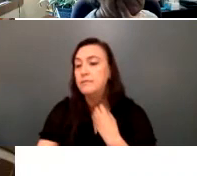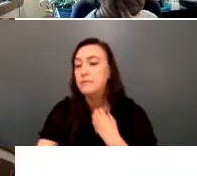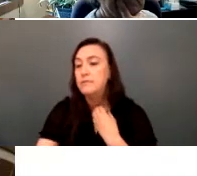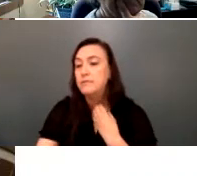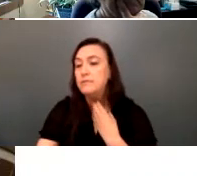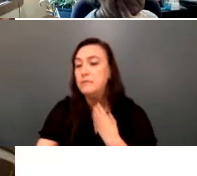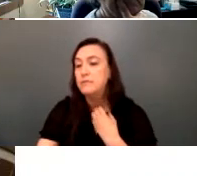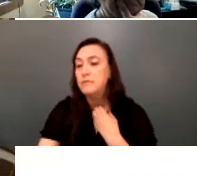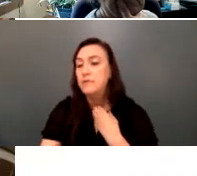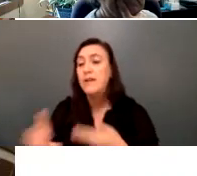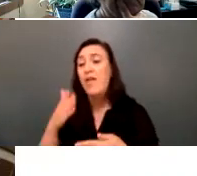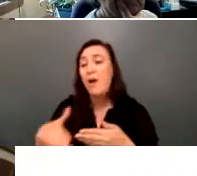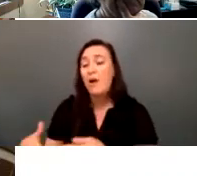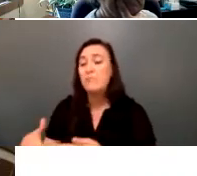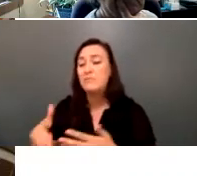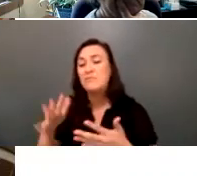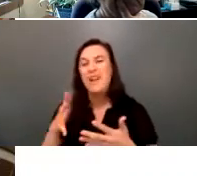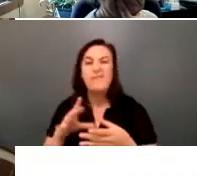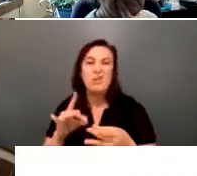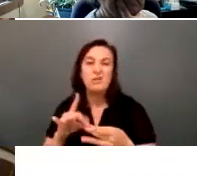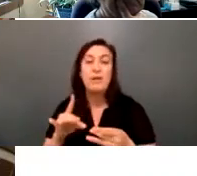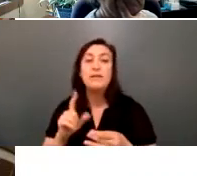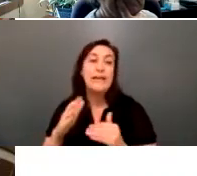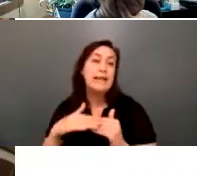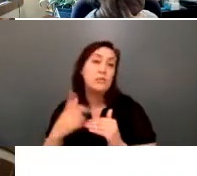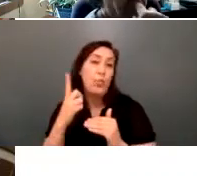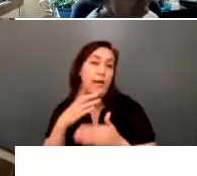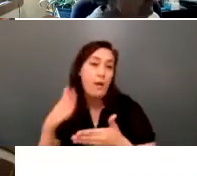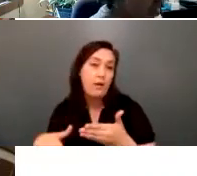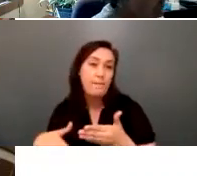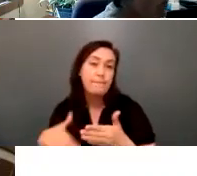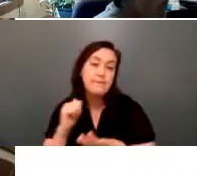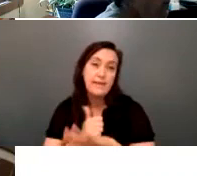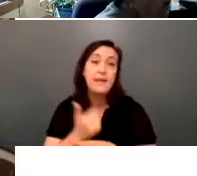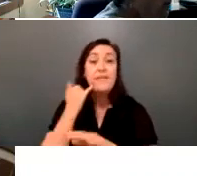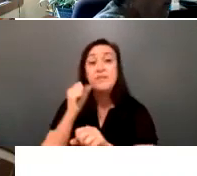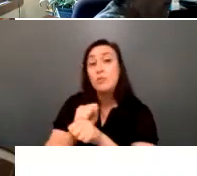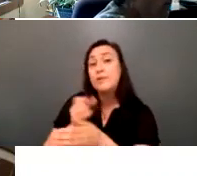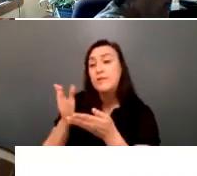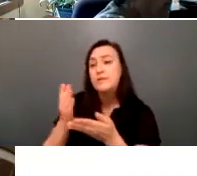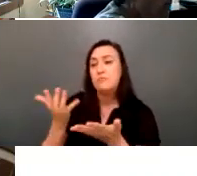How come that kind of talked about? Each person needs at least one outcome and it is an employment services.